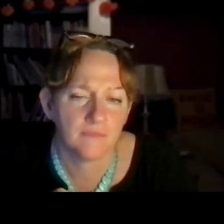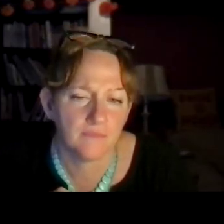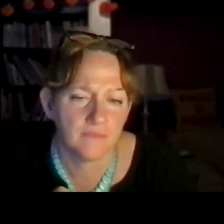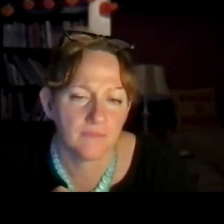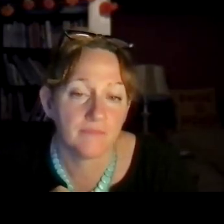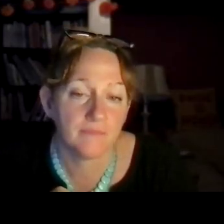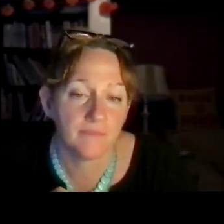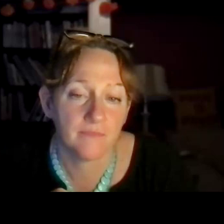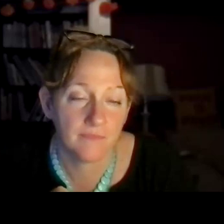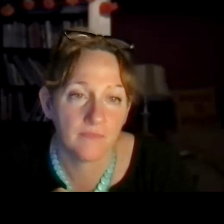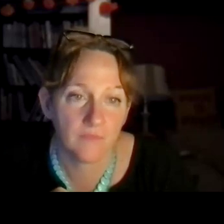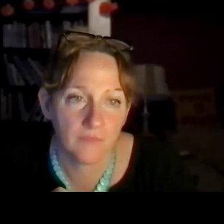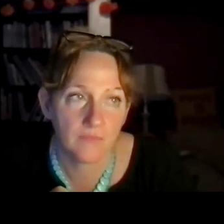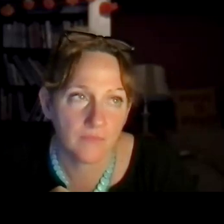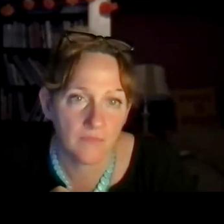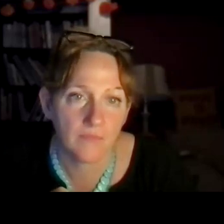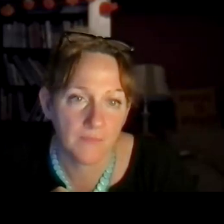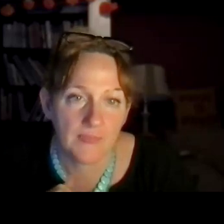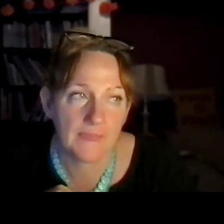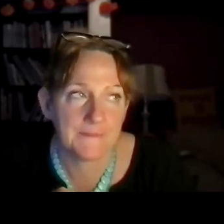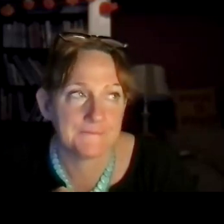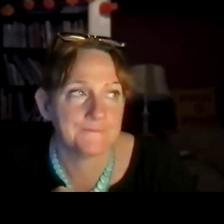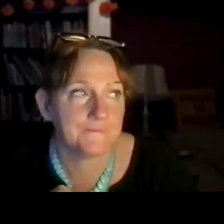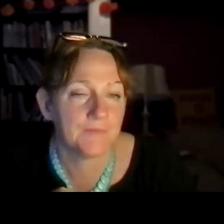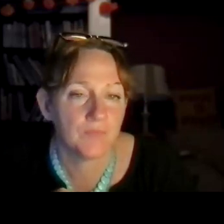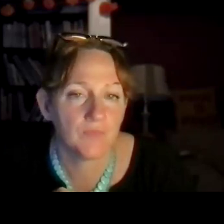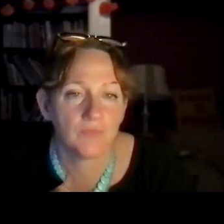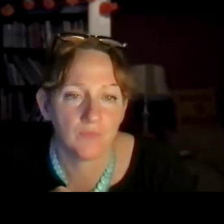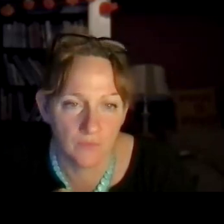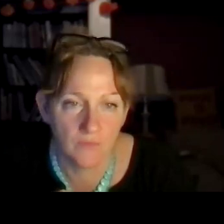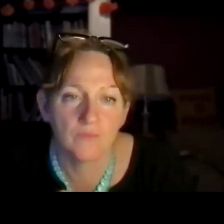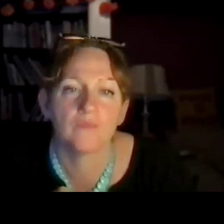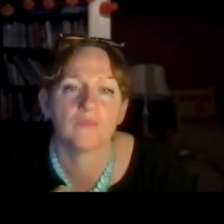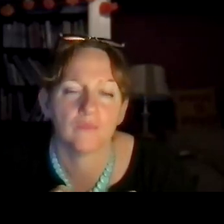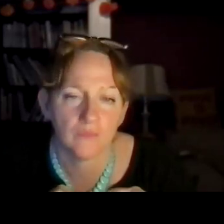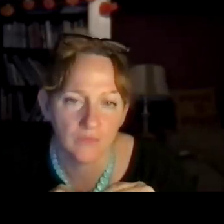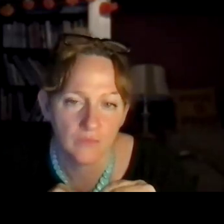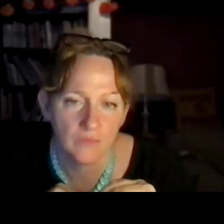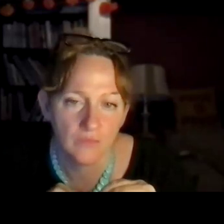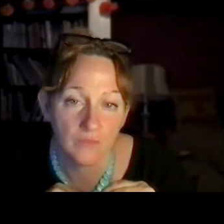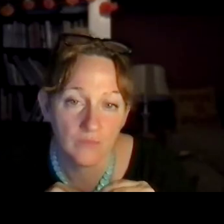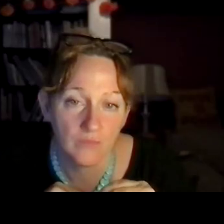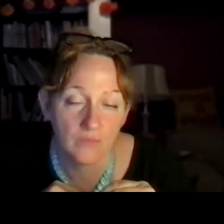iPhone: this, this world is tough. iPhone: Life is tough. iPhone: not gonna be all cream cheese.